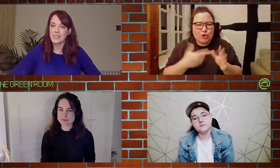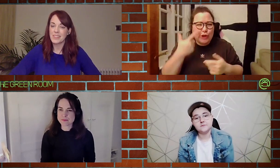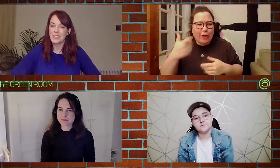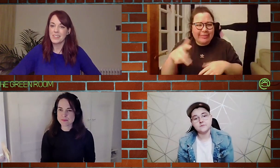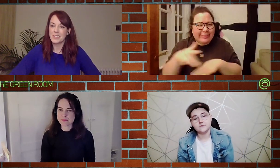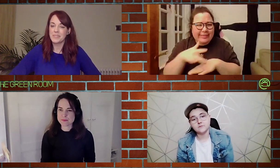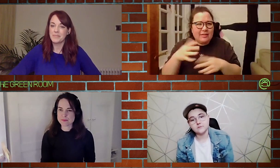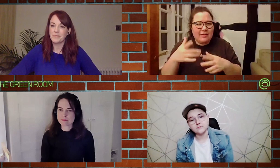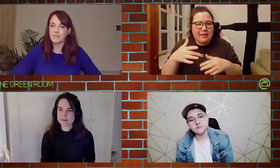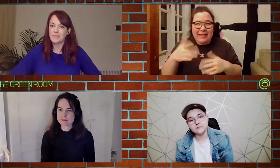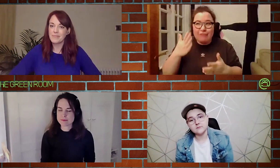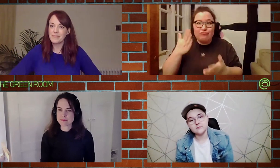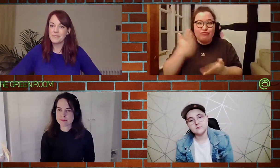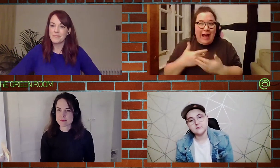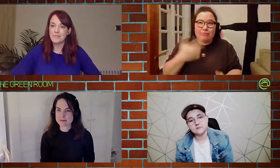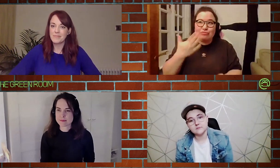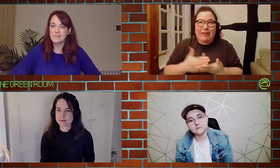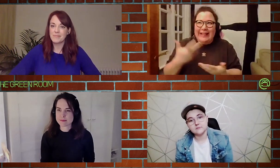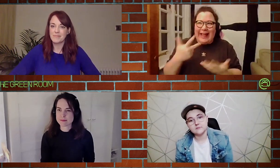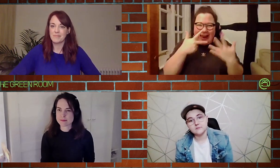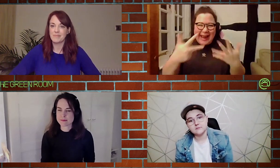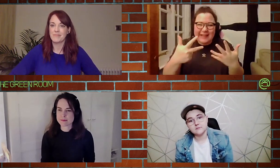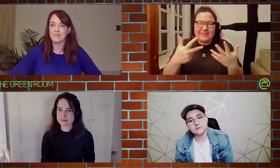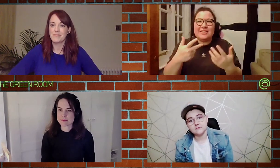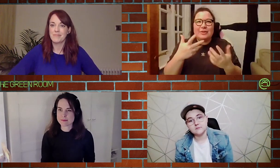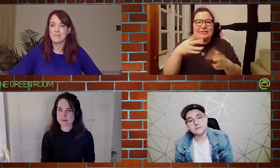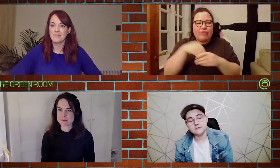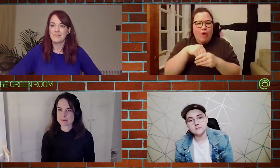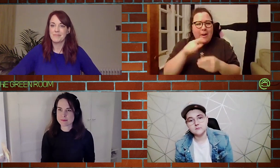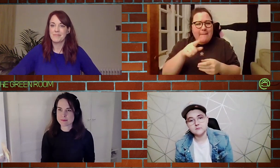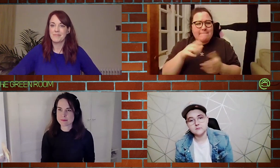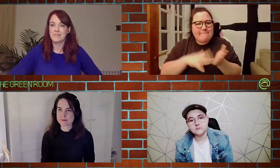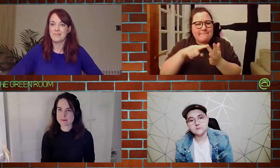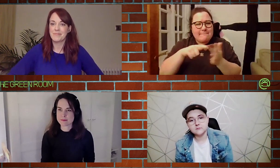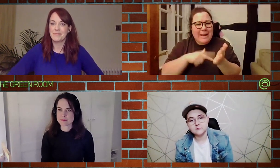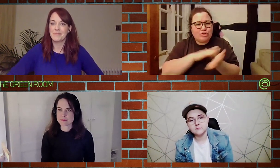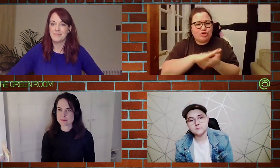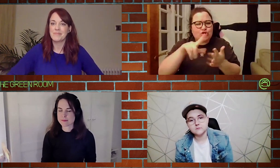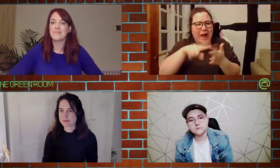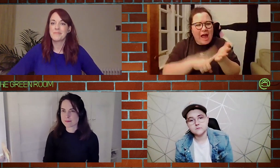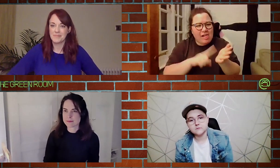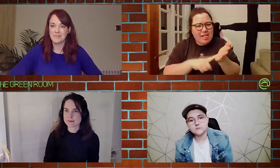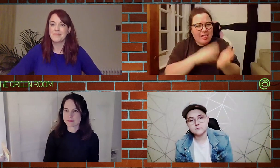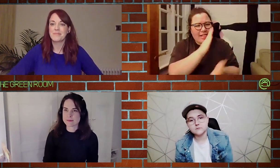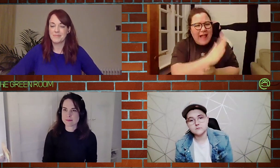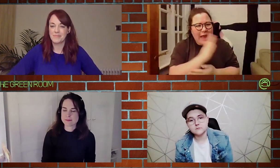It was a youth theatre. I think I must have been about eight years old.